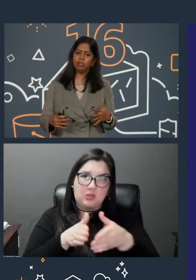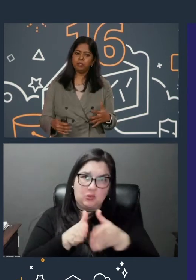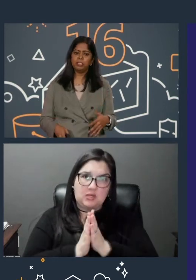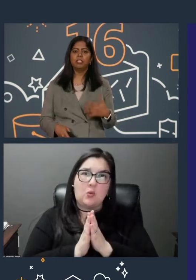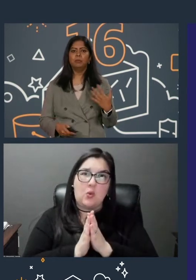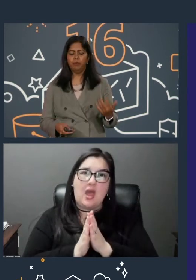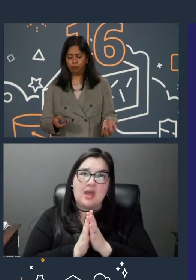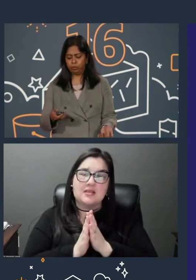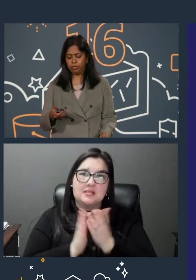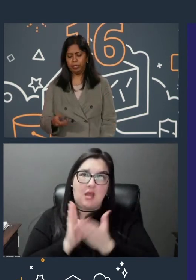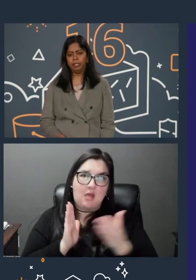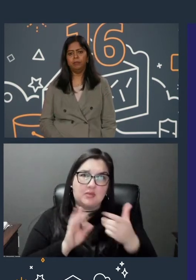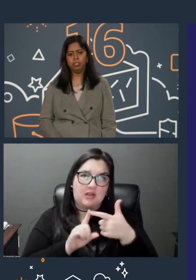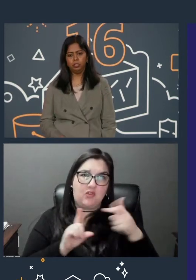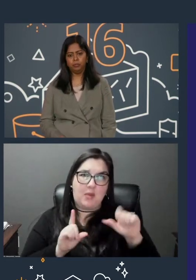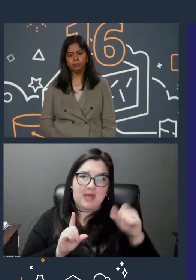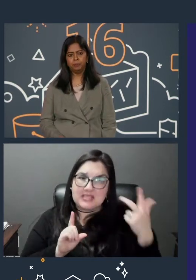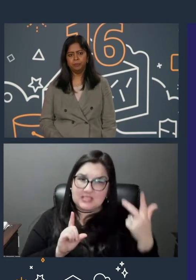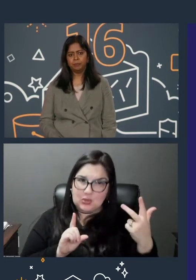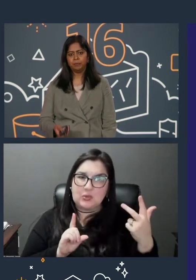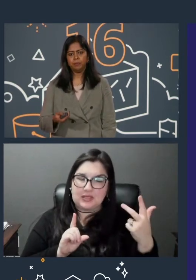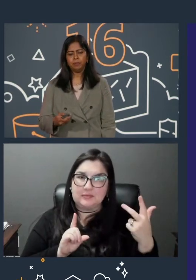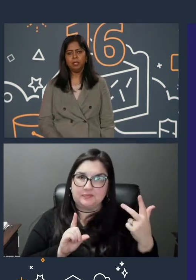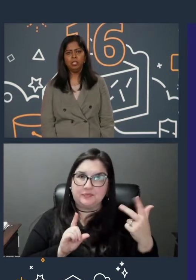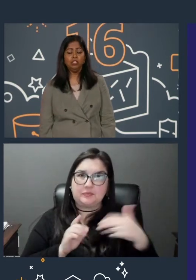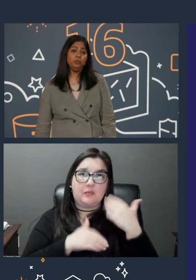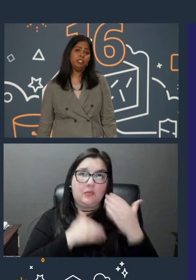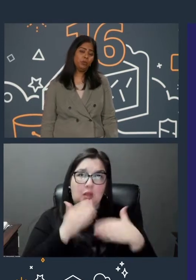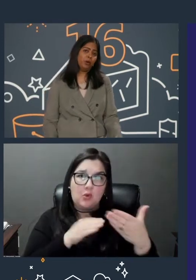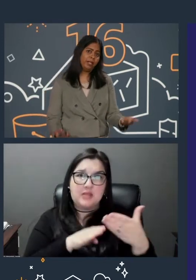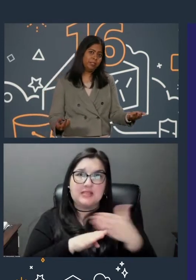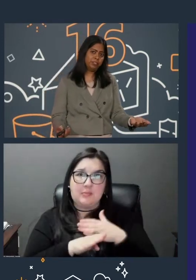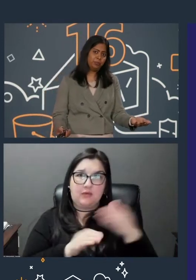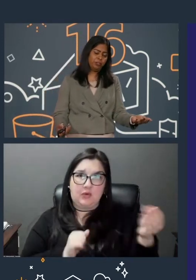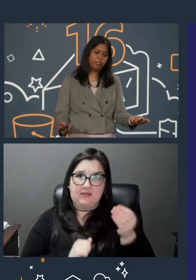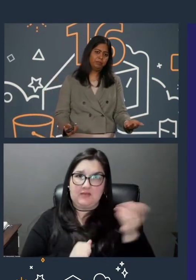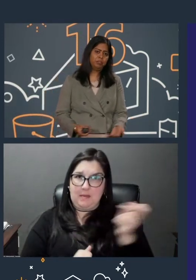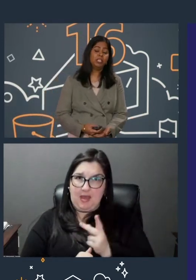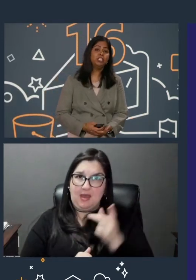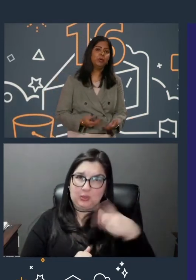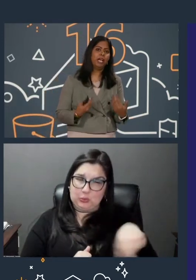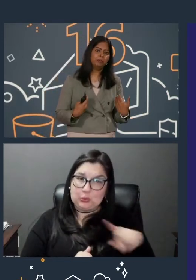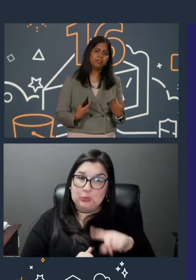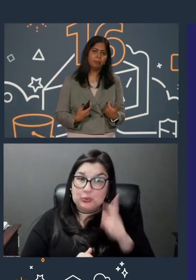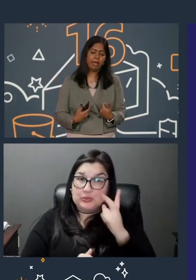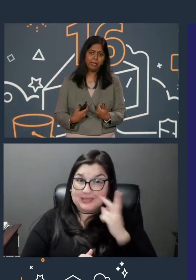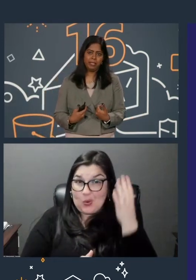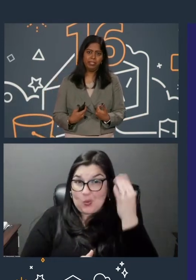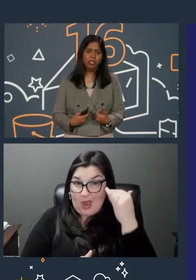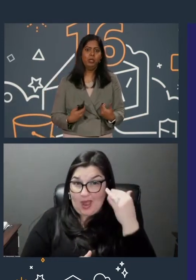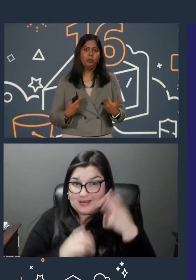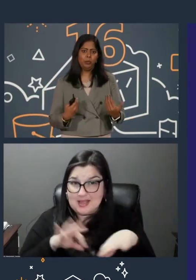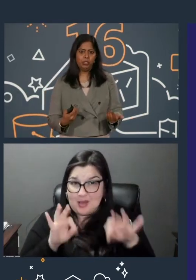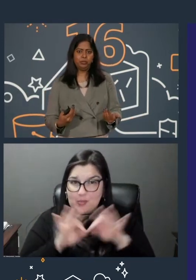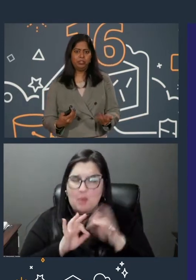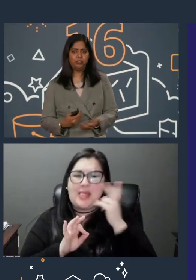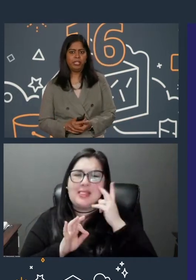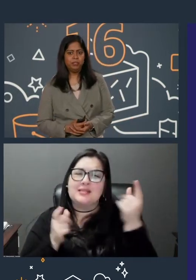Processing the objects before returning them to you. So we saw why it is important. So let's see what happens in the back end when we do this, right?